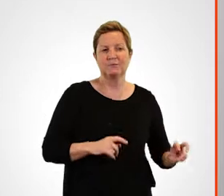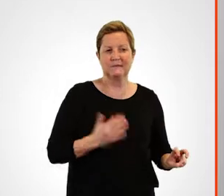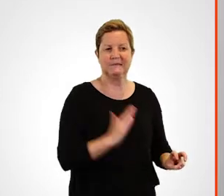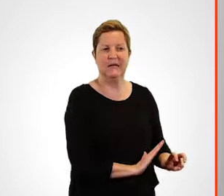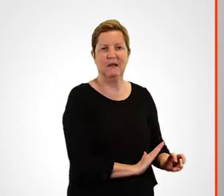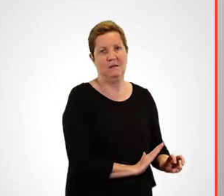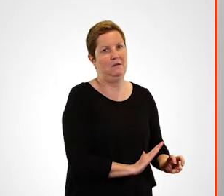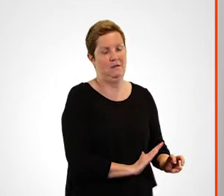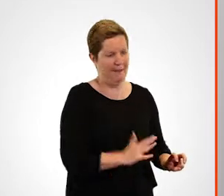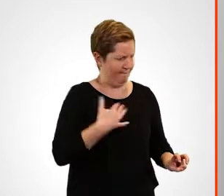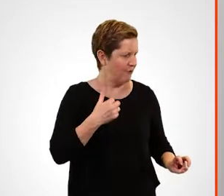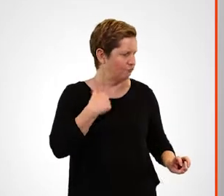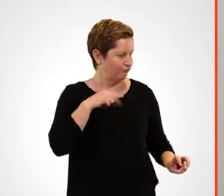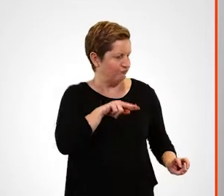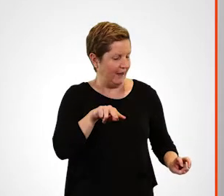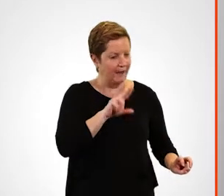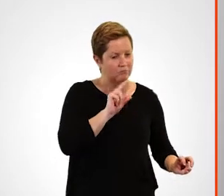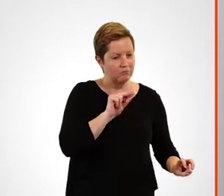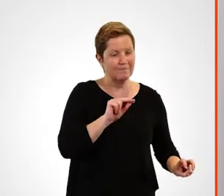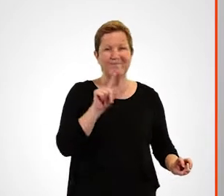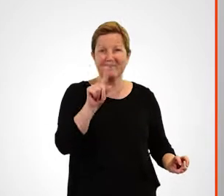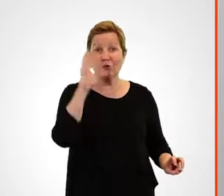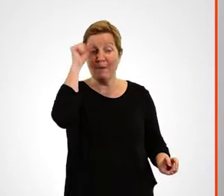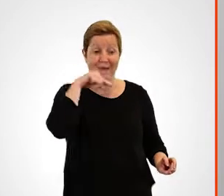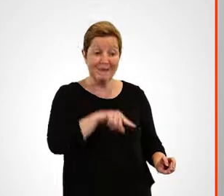because remember the idea is that this is supposed to be fun